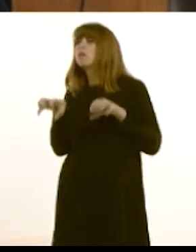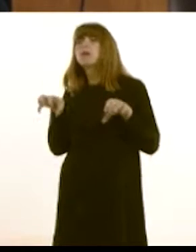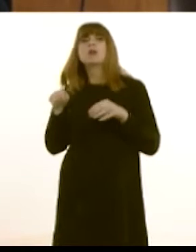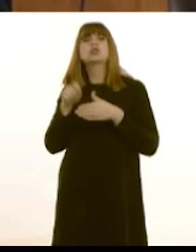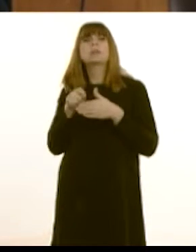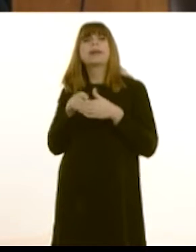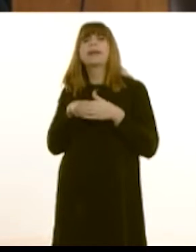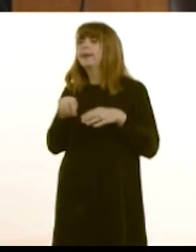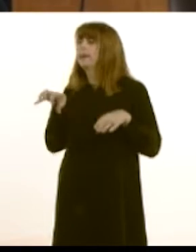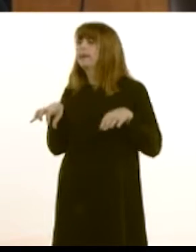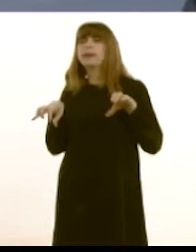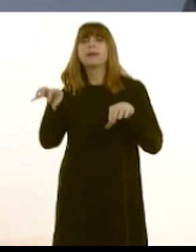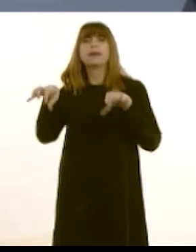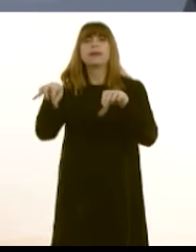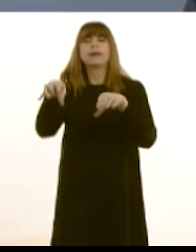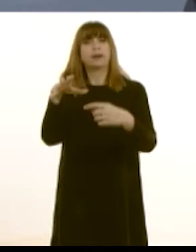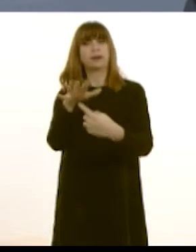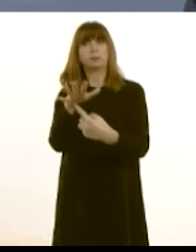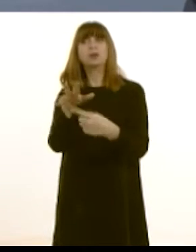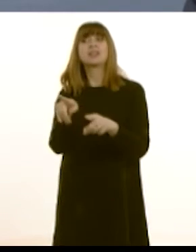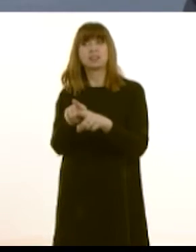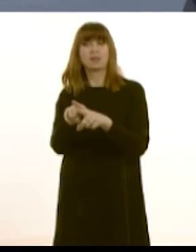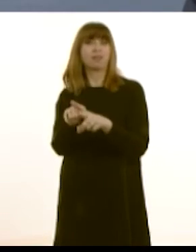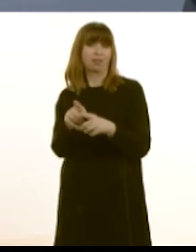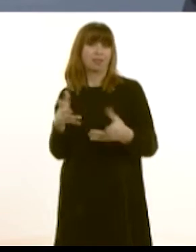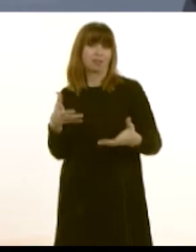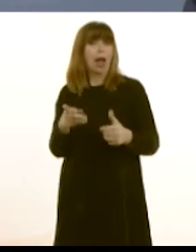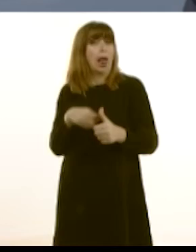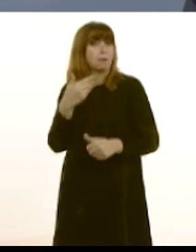the city centre, that are also important to those areas, Albany Road and Wellfield Road